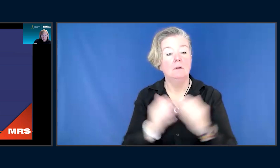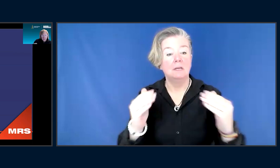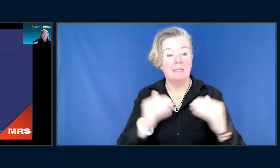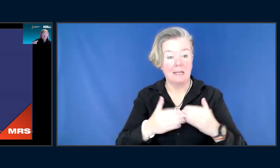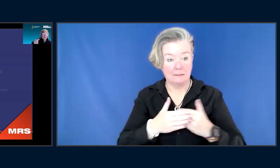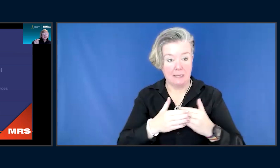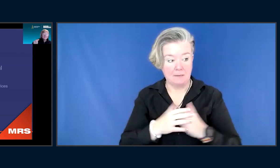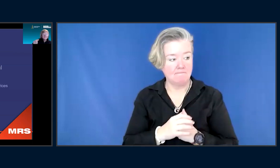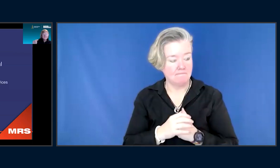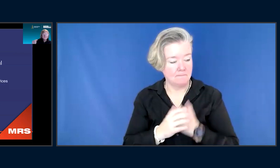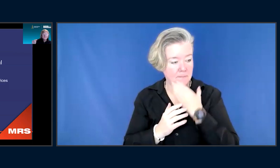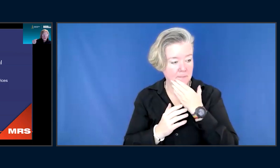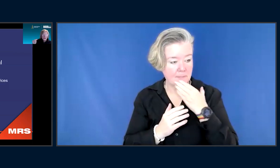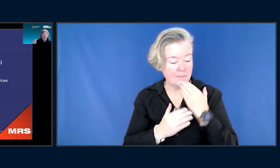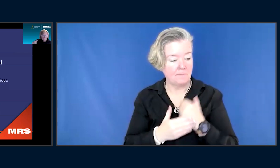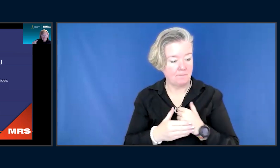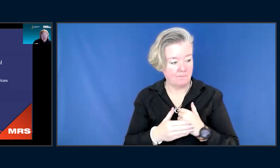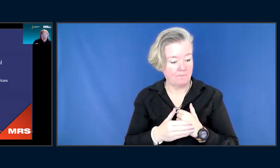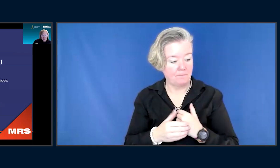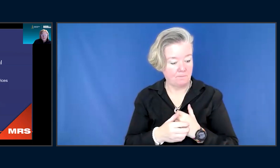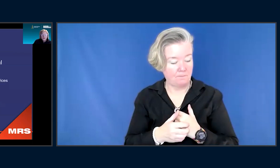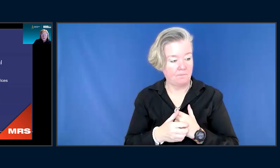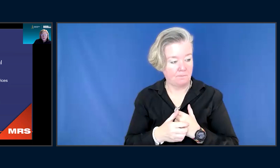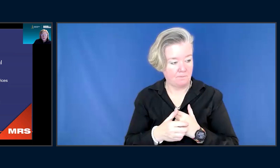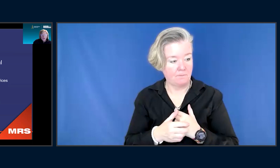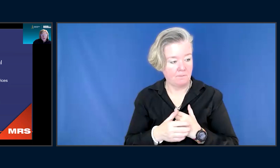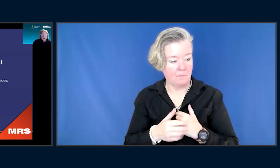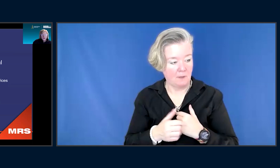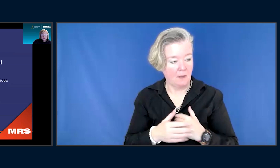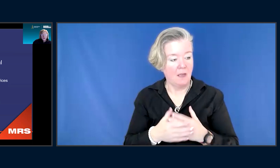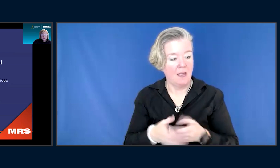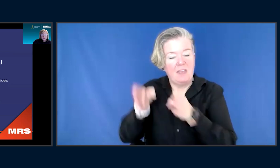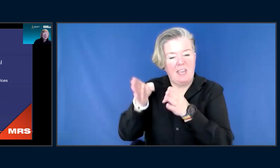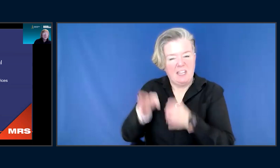Now, next slide. The individualized